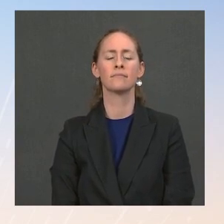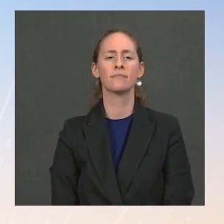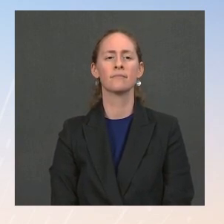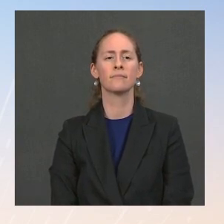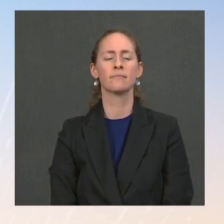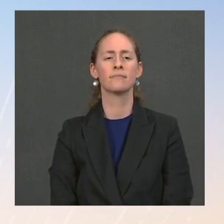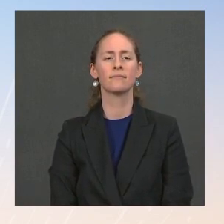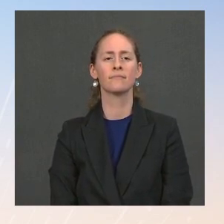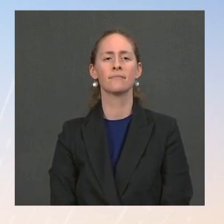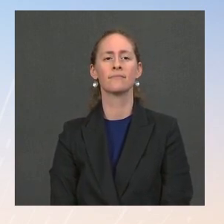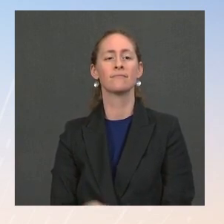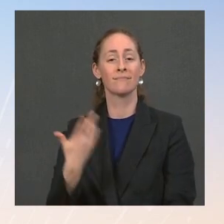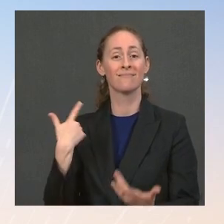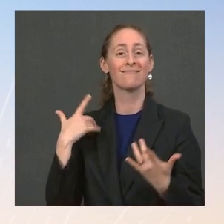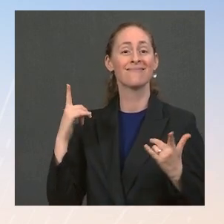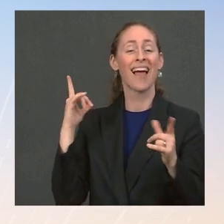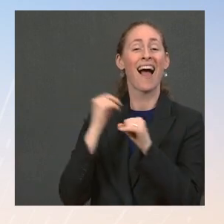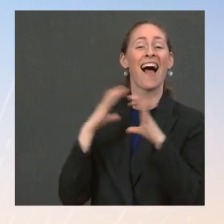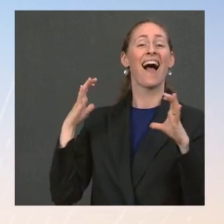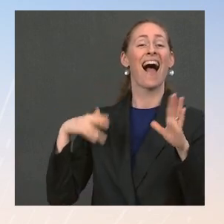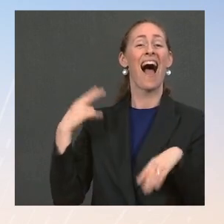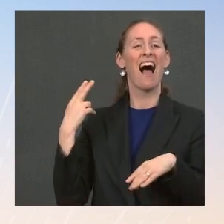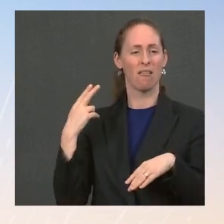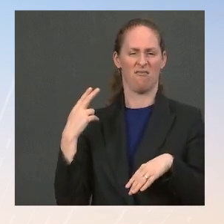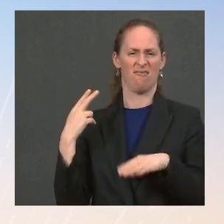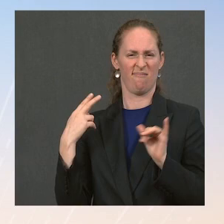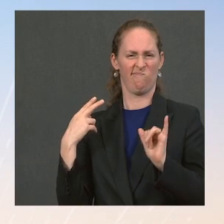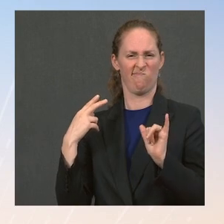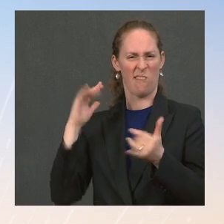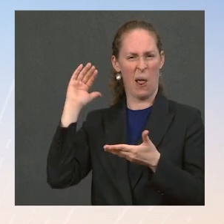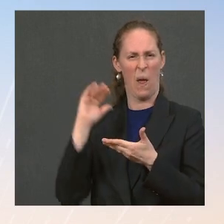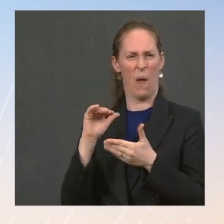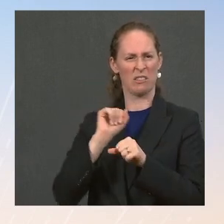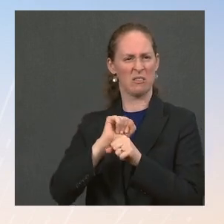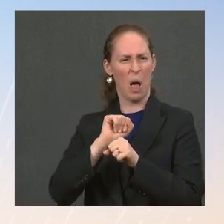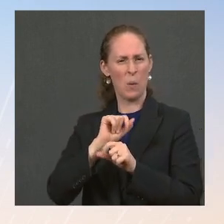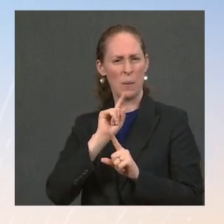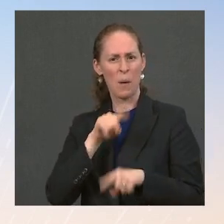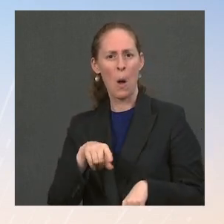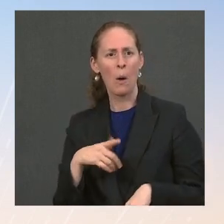the smallest jobs gains in nearly a year. Gas prices are at a seven-year high. Inflation is up.